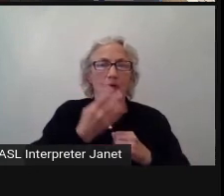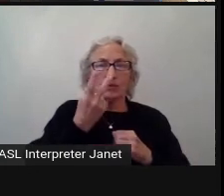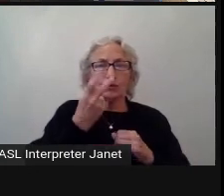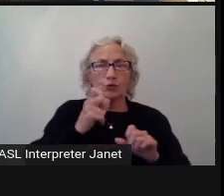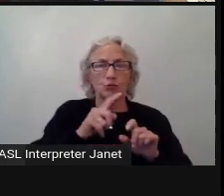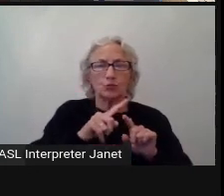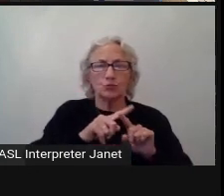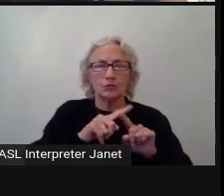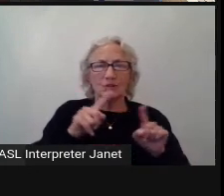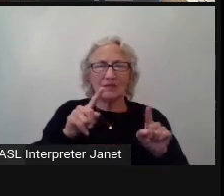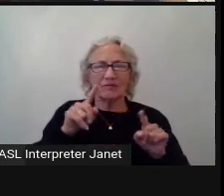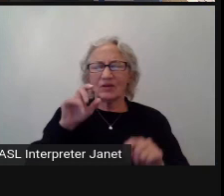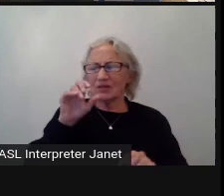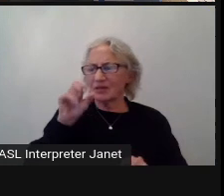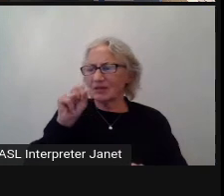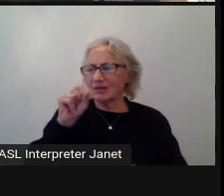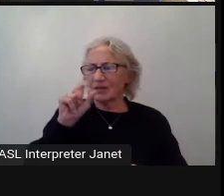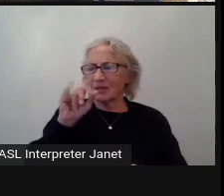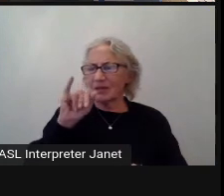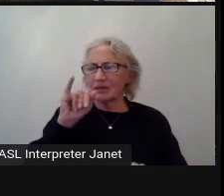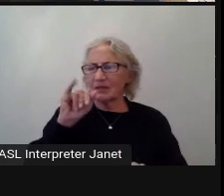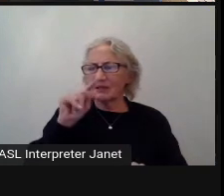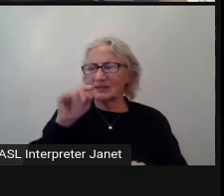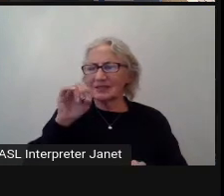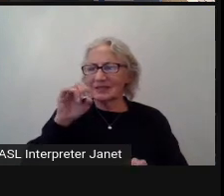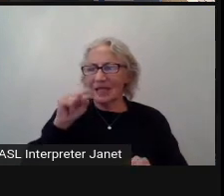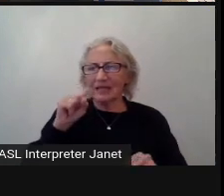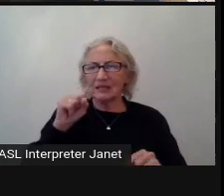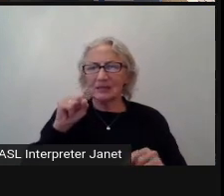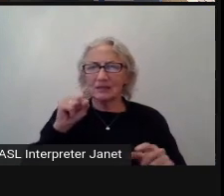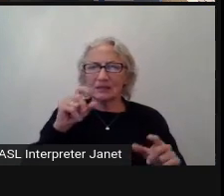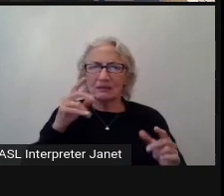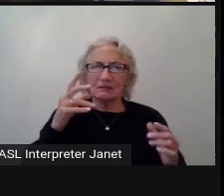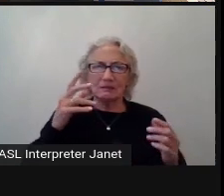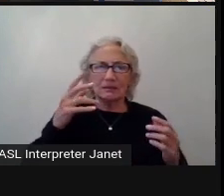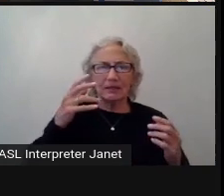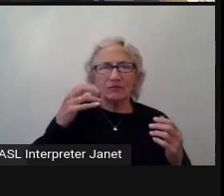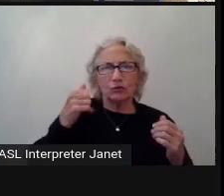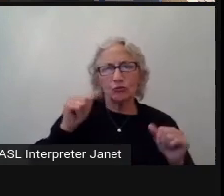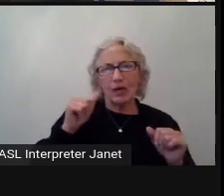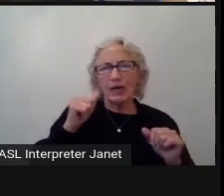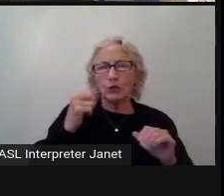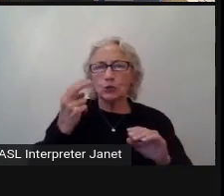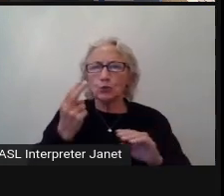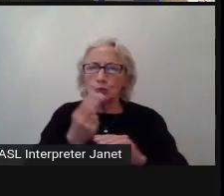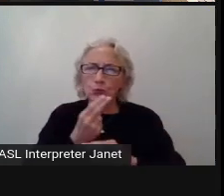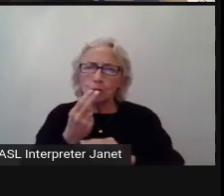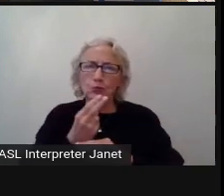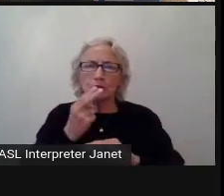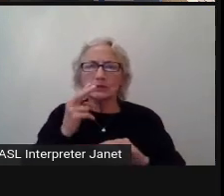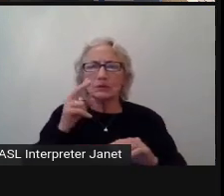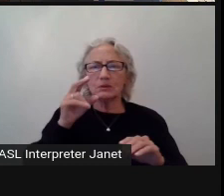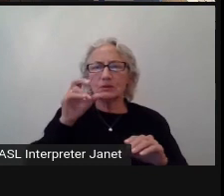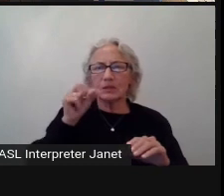You just want people to use your website in the best way possible.